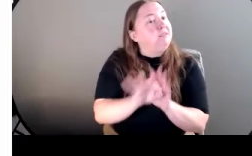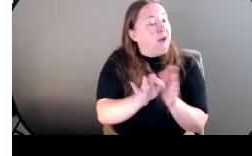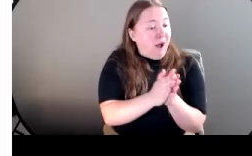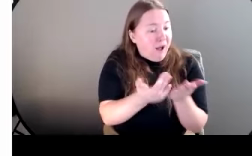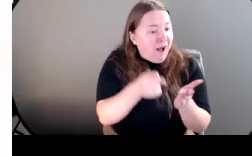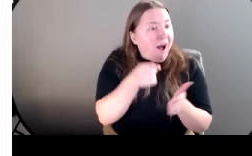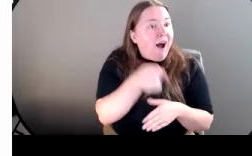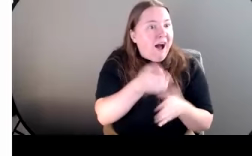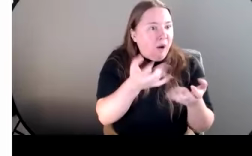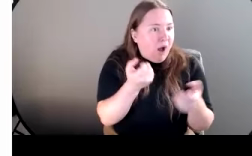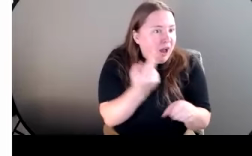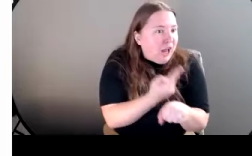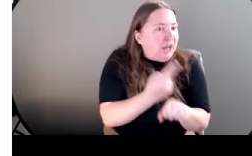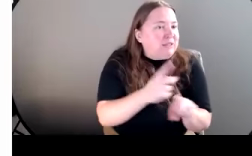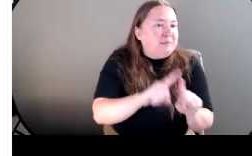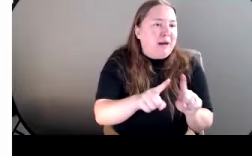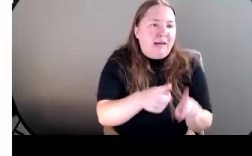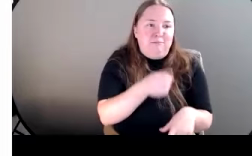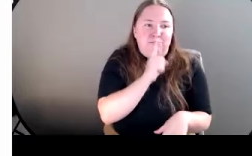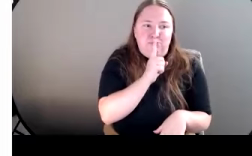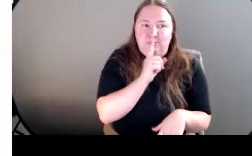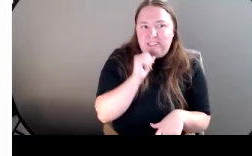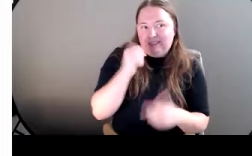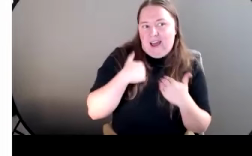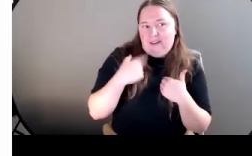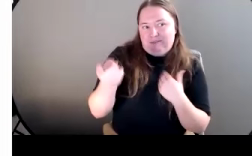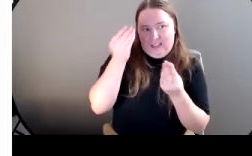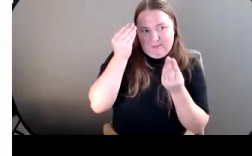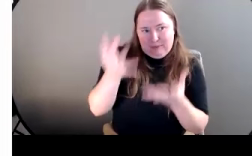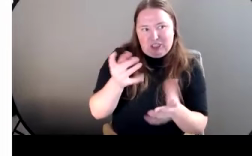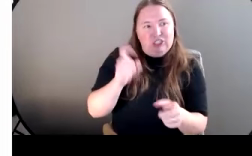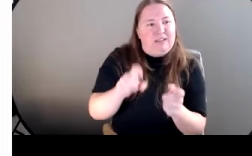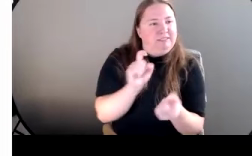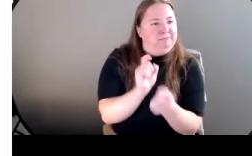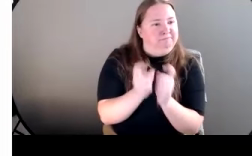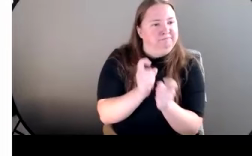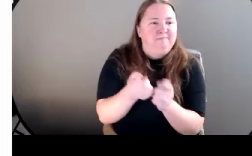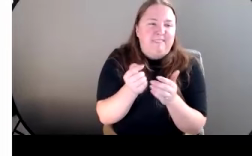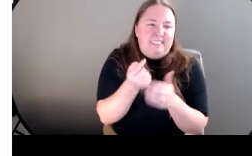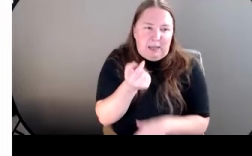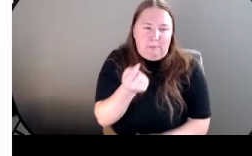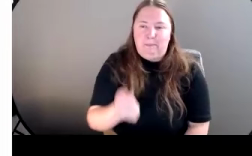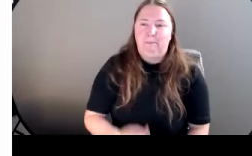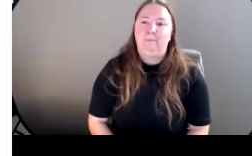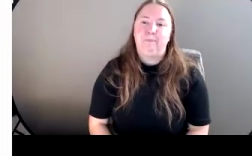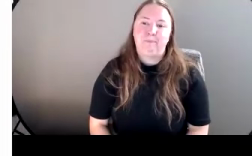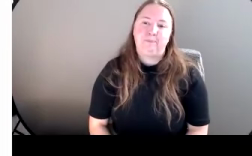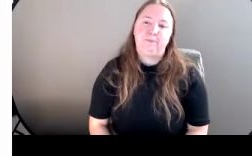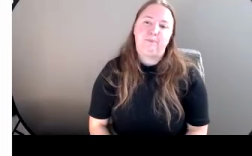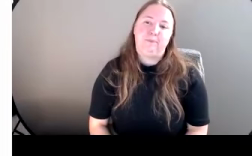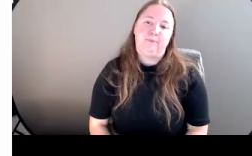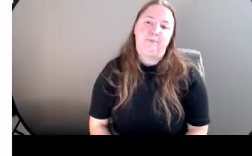you know, something like this, or you need to alter it slightly. And in that case,